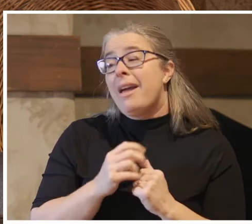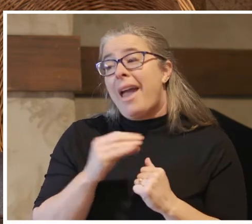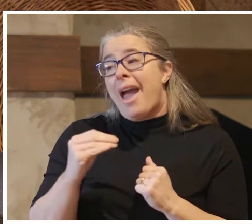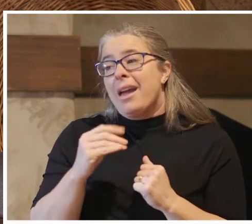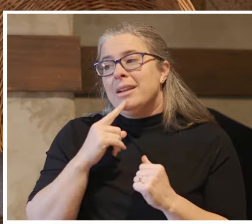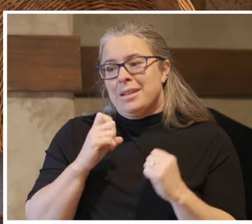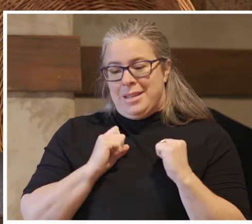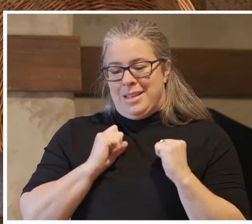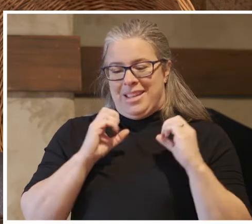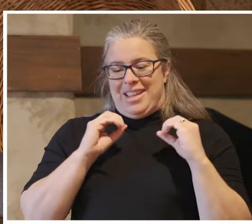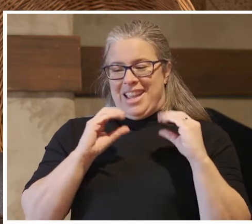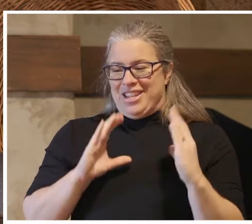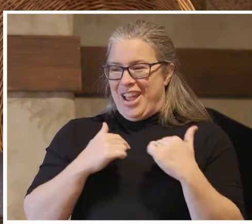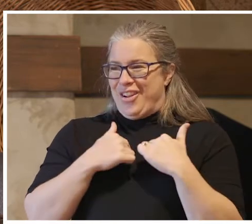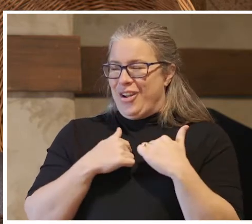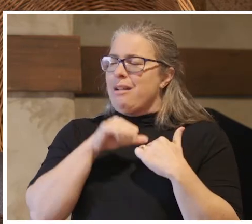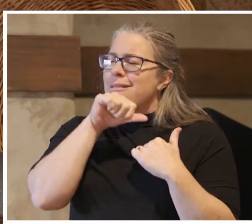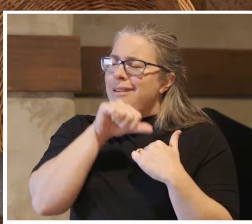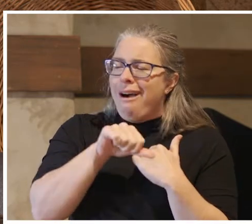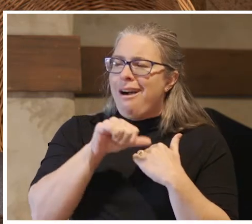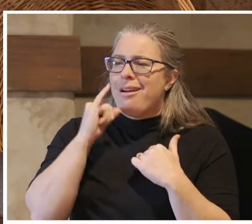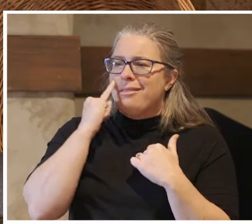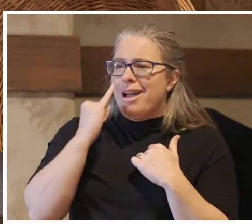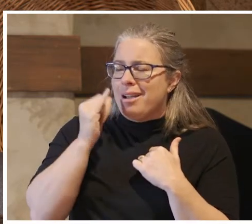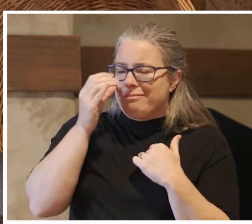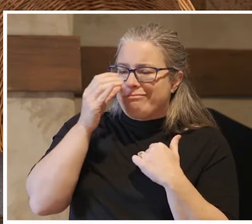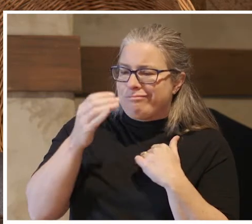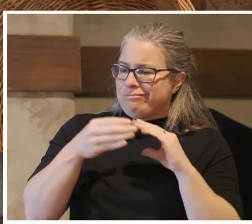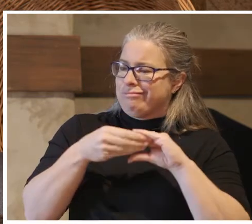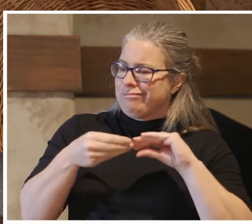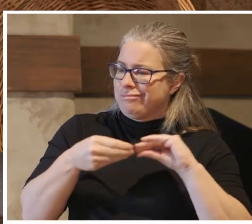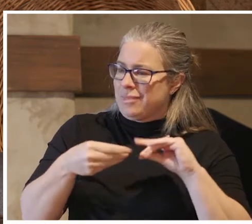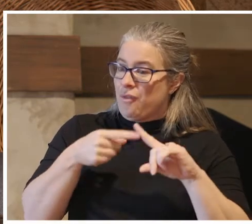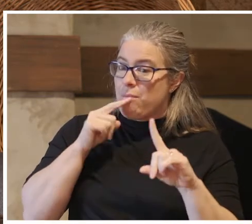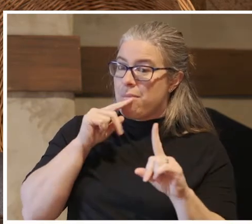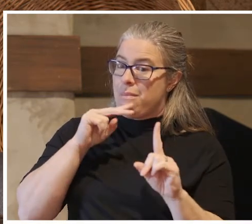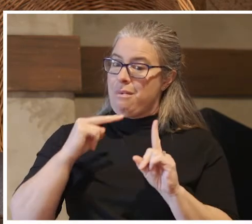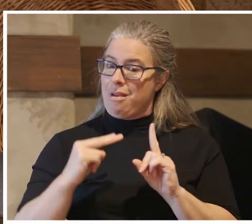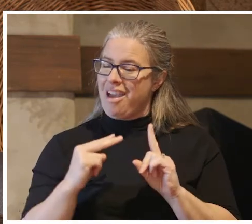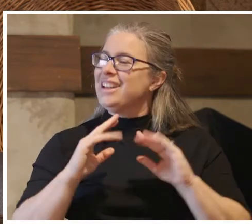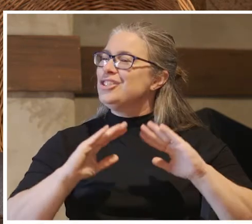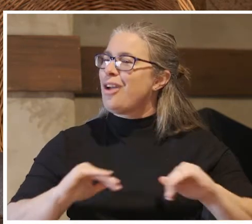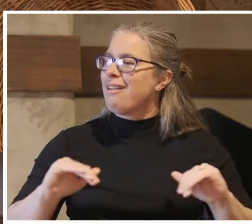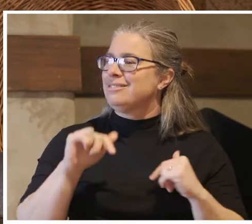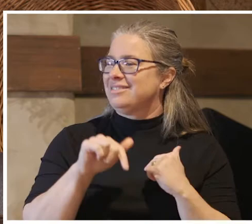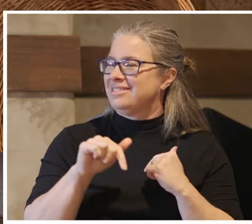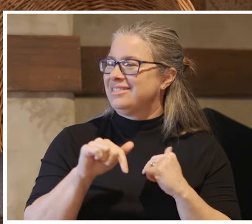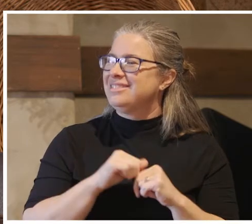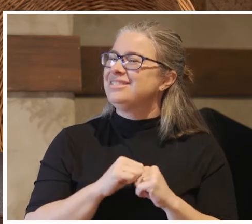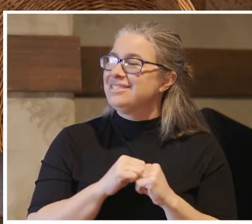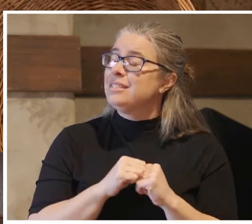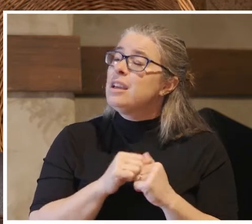And being an educator, I really loved the idea of telling that story from the perspective of a child.